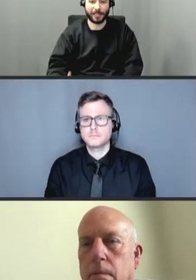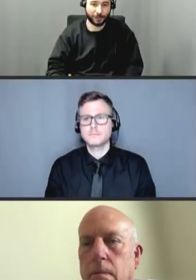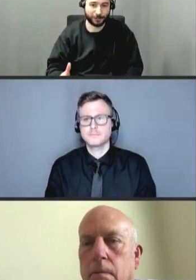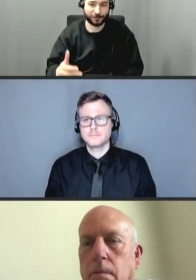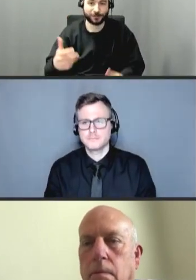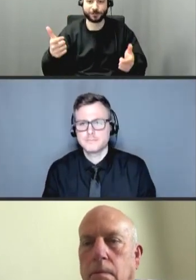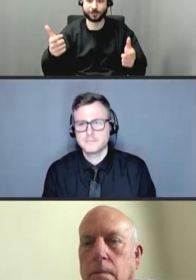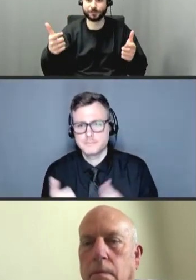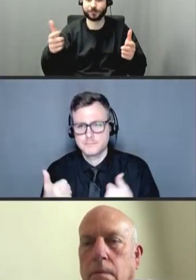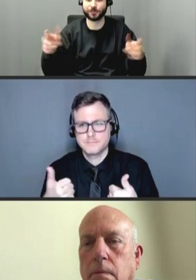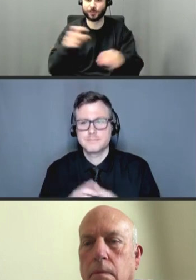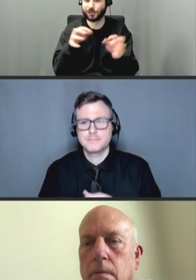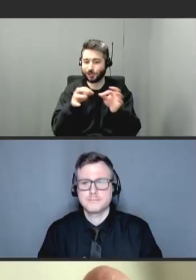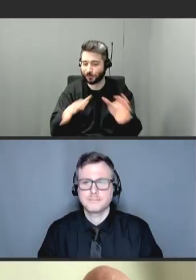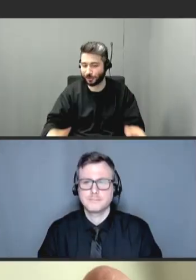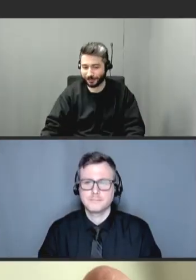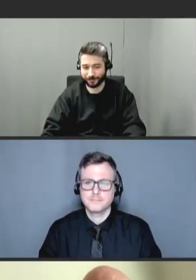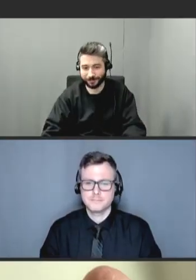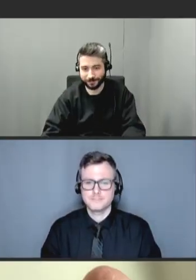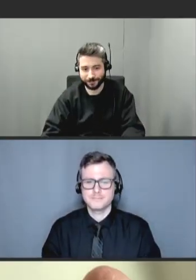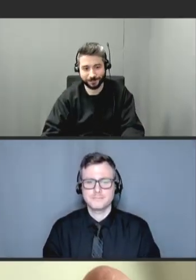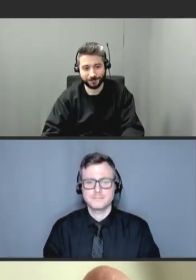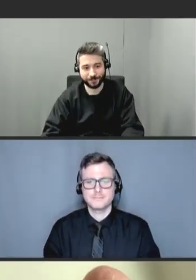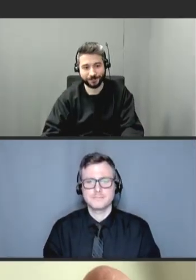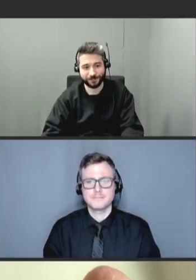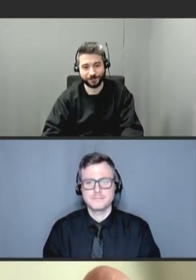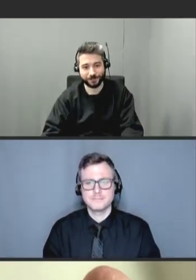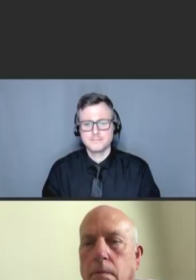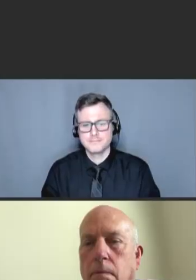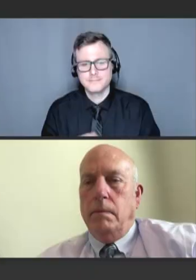Our next presenter will be Sophie Califano [phonetic sp] from the VA.